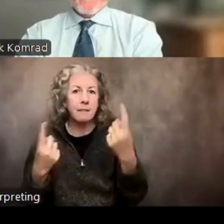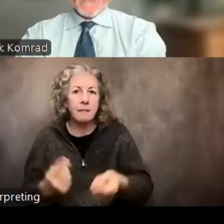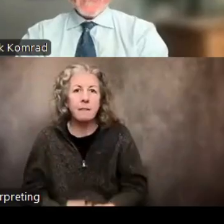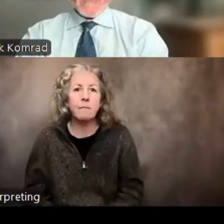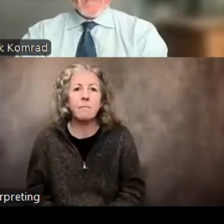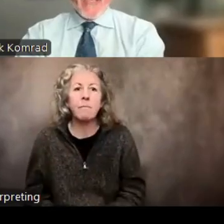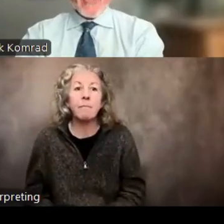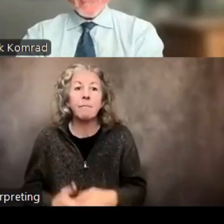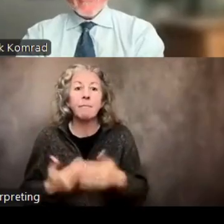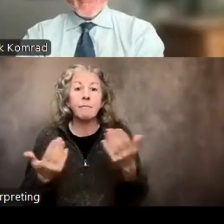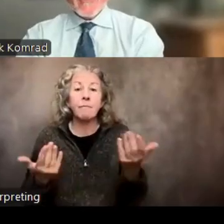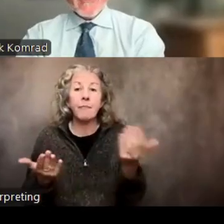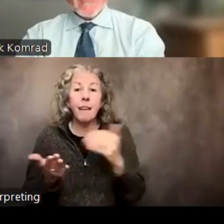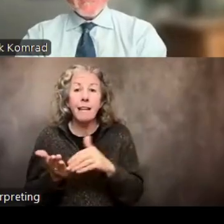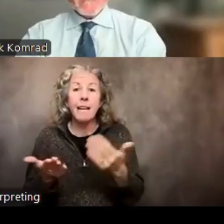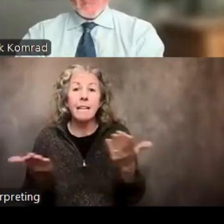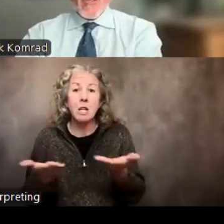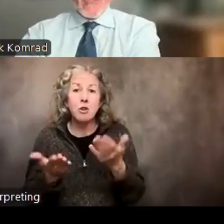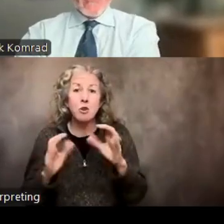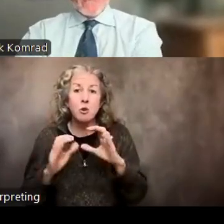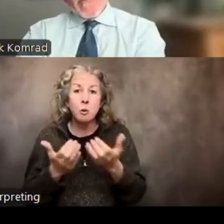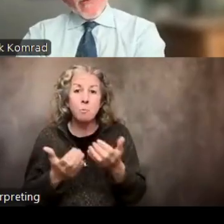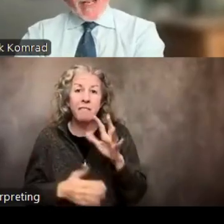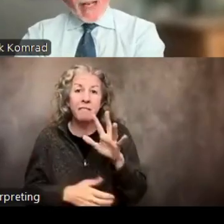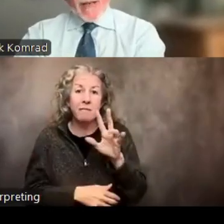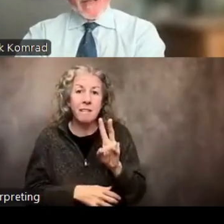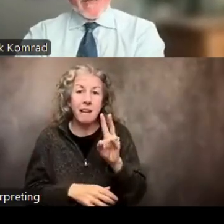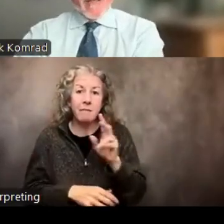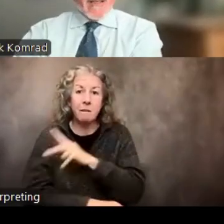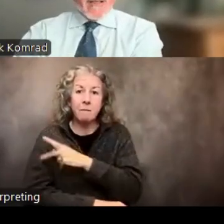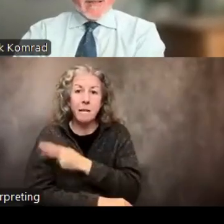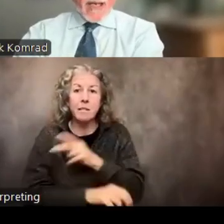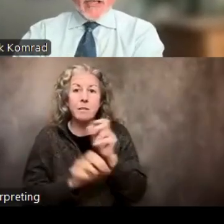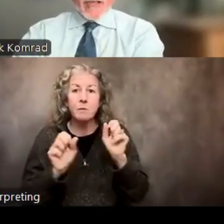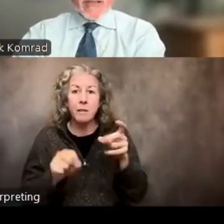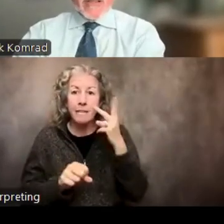57 patients, and you can see still, the most common diagnosis